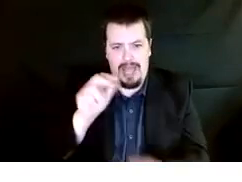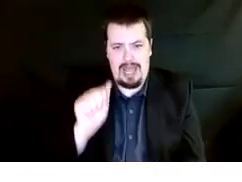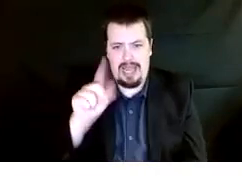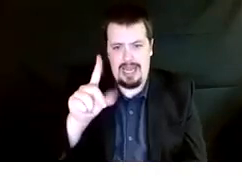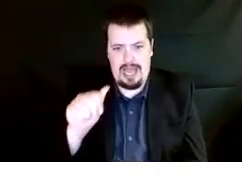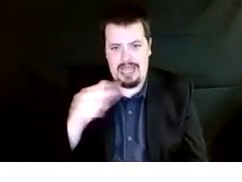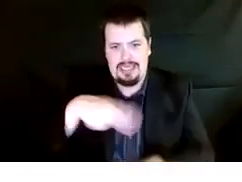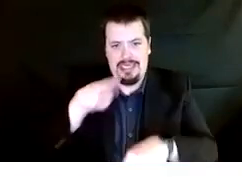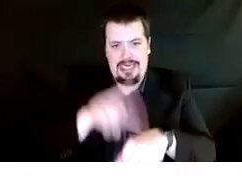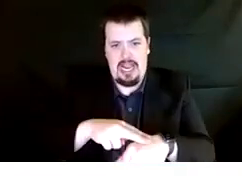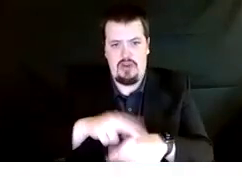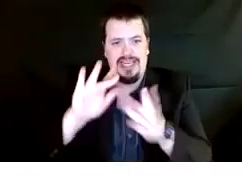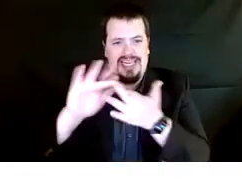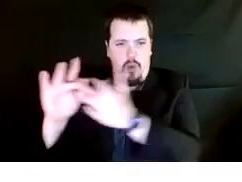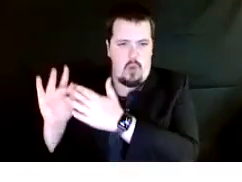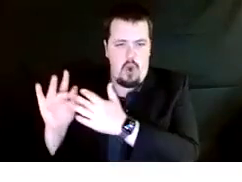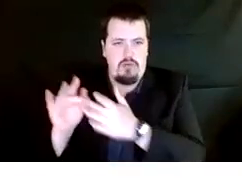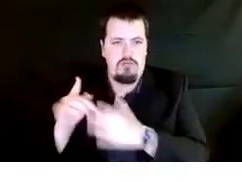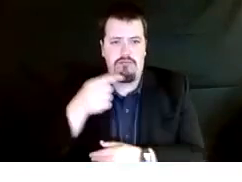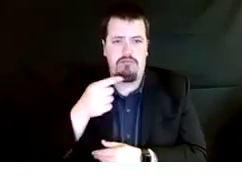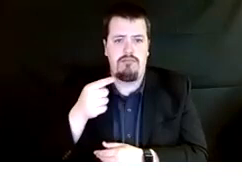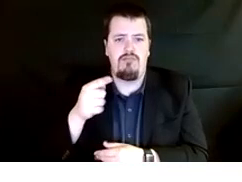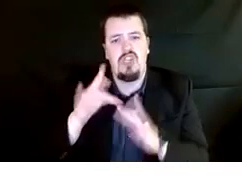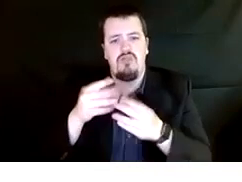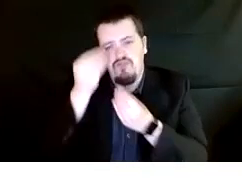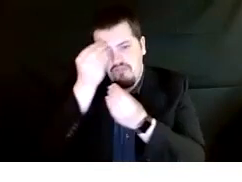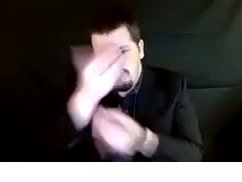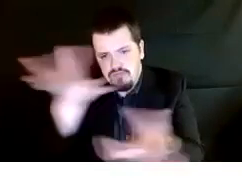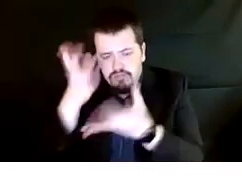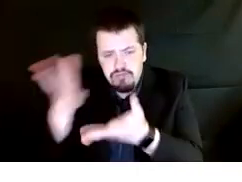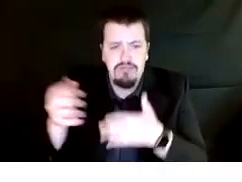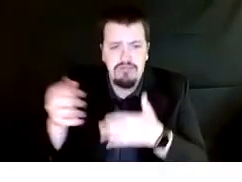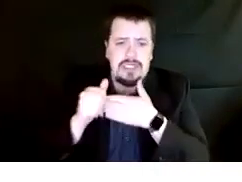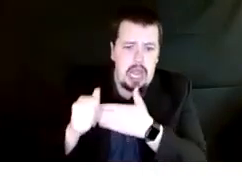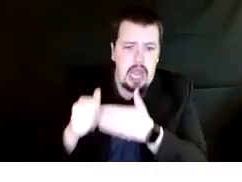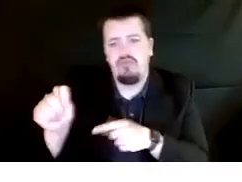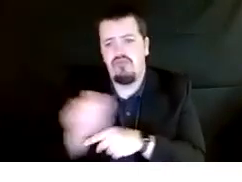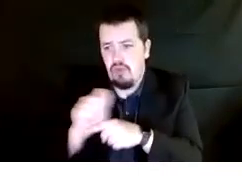an um network that provides information, guidance and training on the Americans with Disability